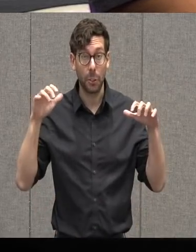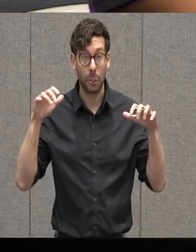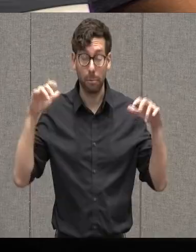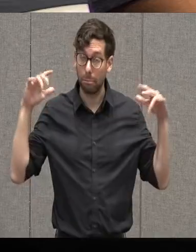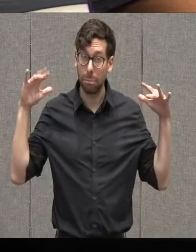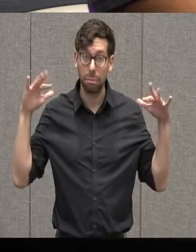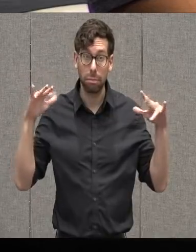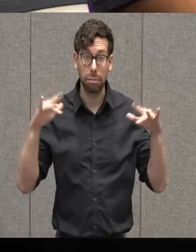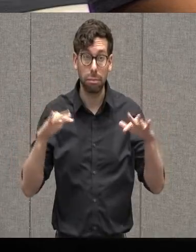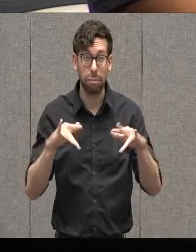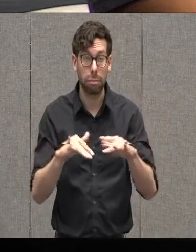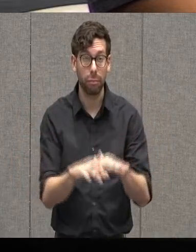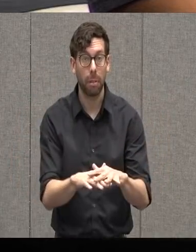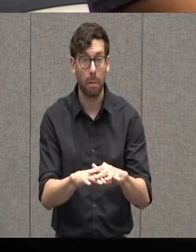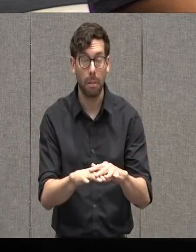now monsters are leaving.